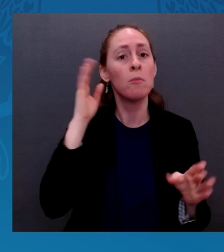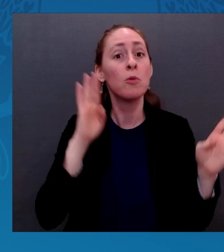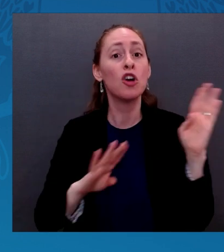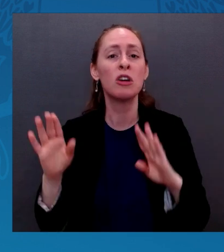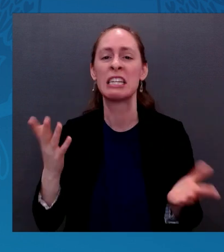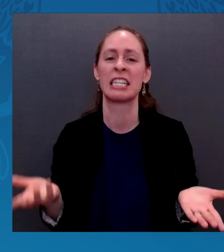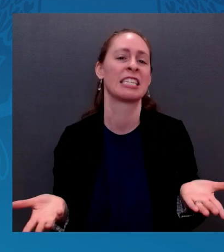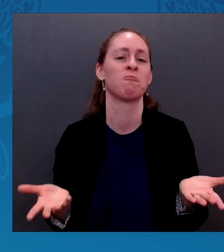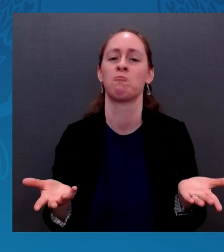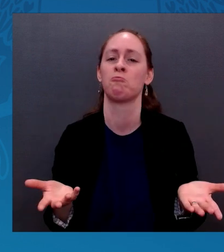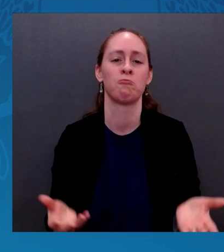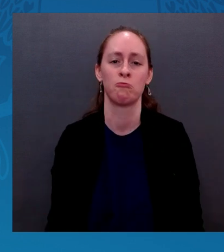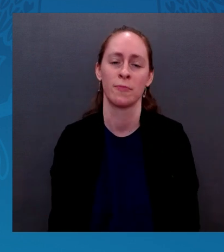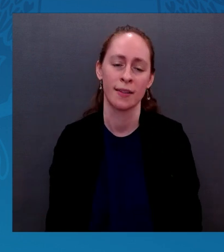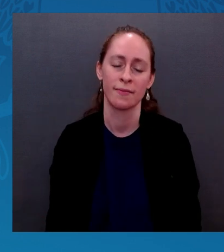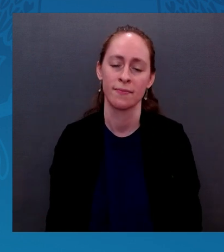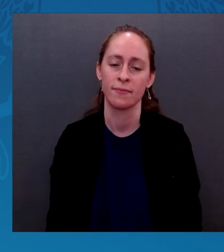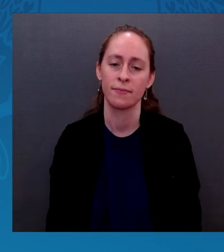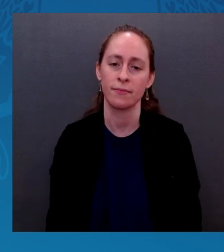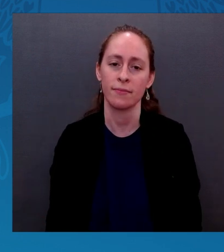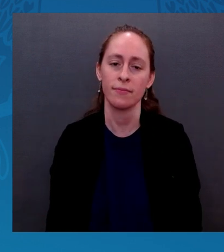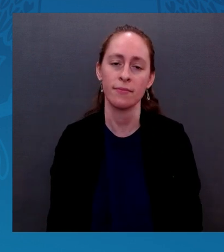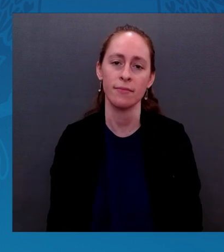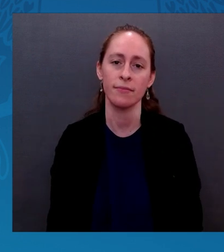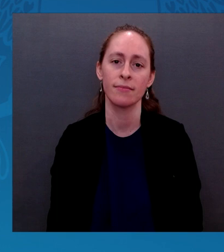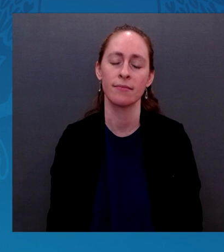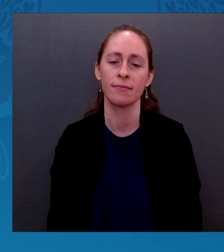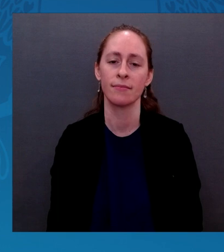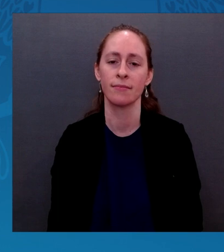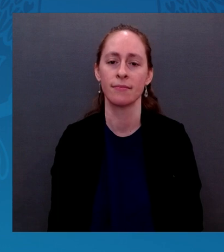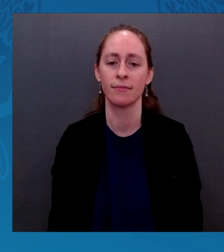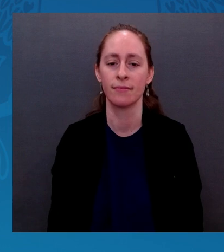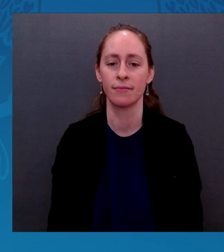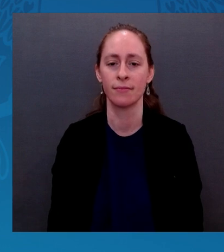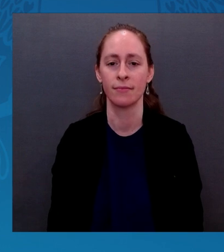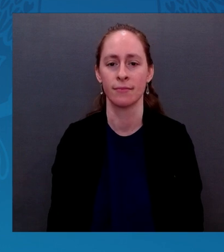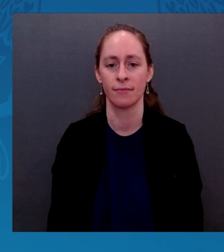And now we're going to turn to miss Jones, another native of Newark.